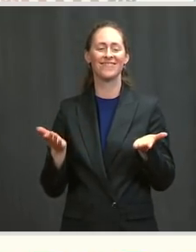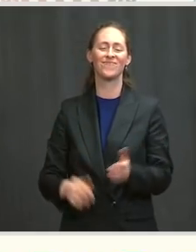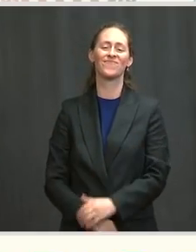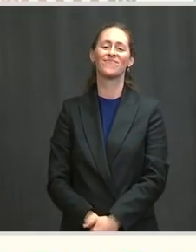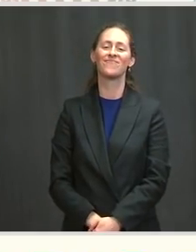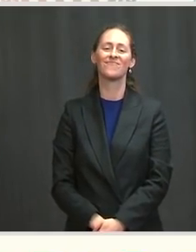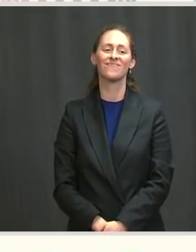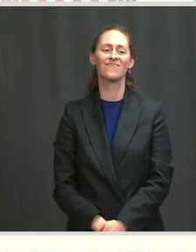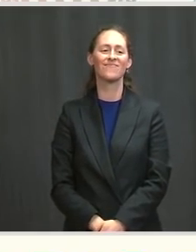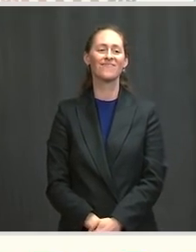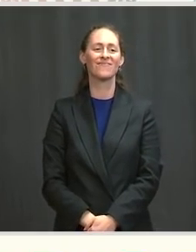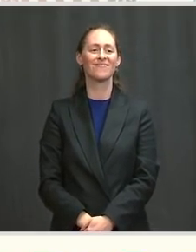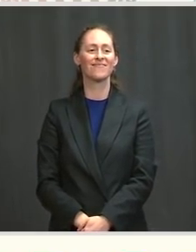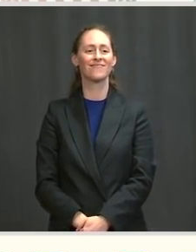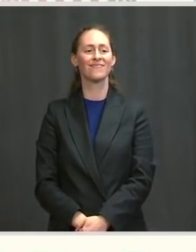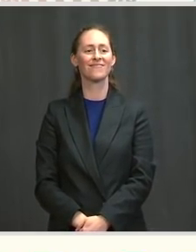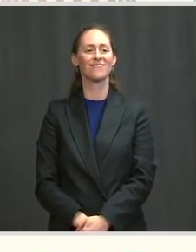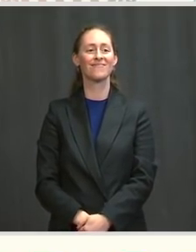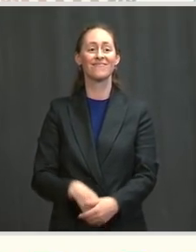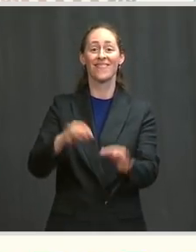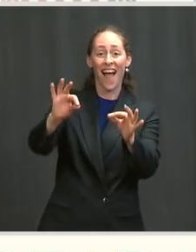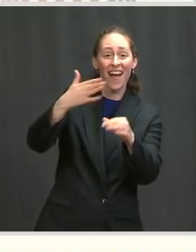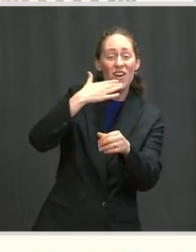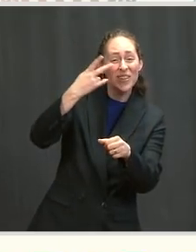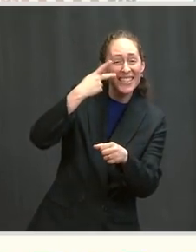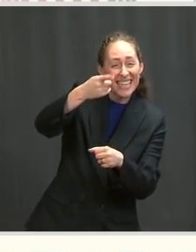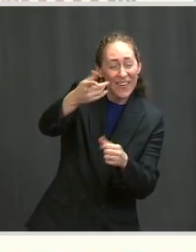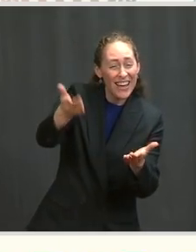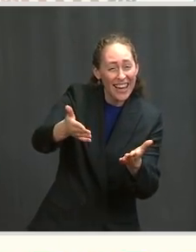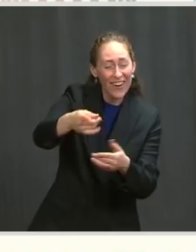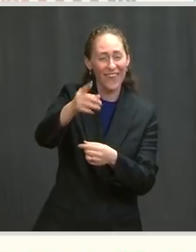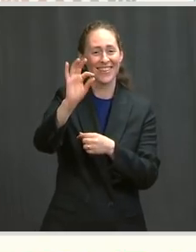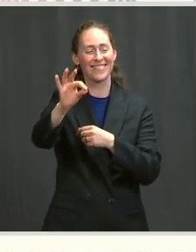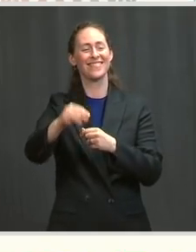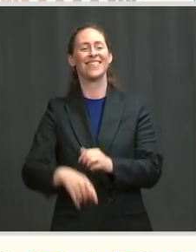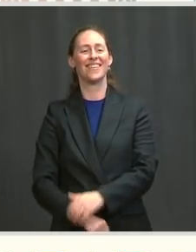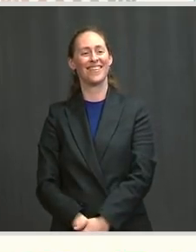good to see you, man -- . I had the -- I had the opportunity to officiate at their wedding.